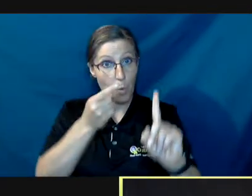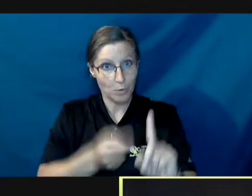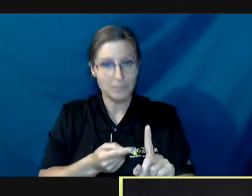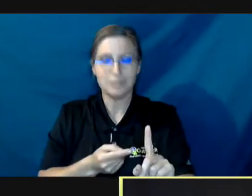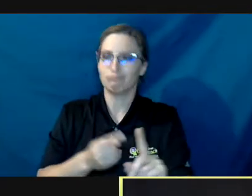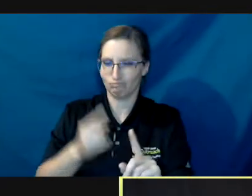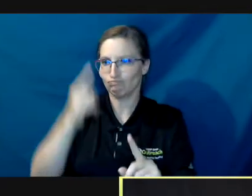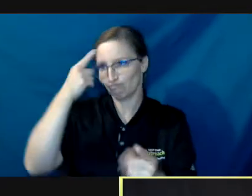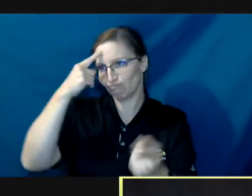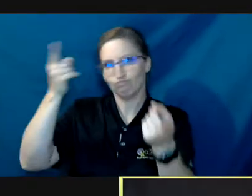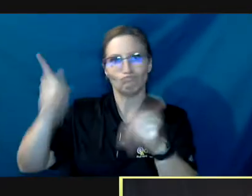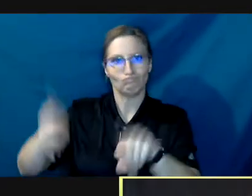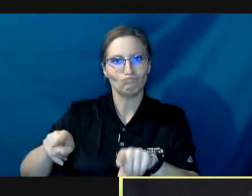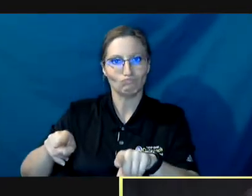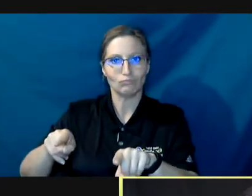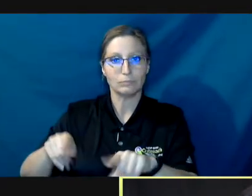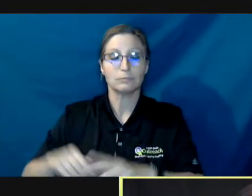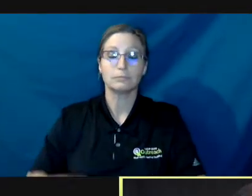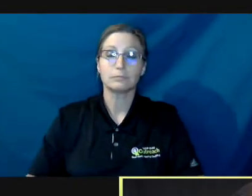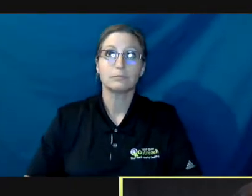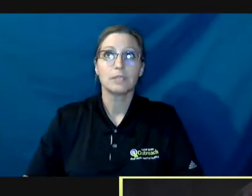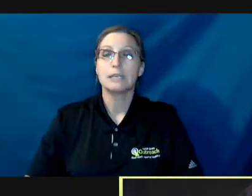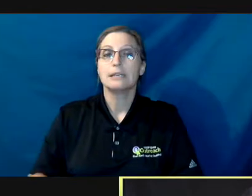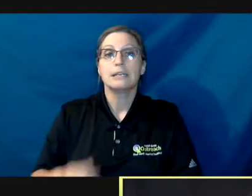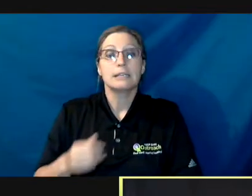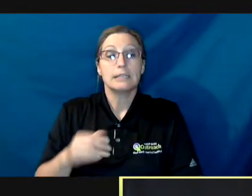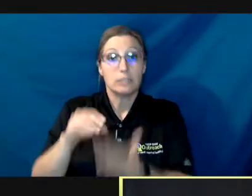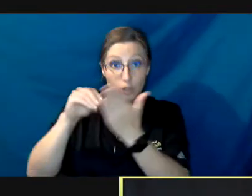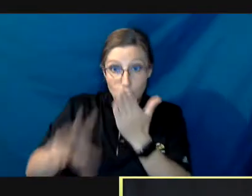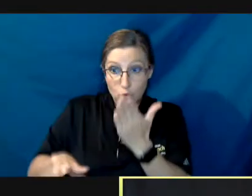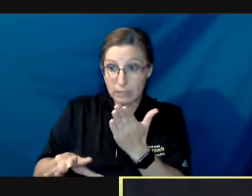because with any student the more cohesive the team,